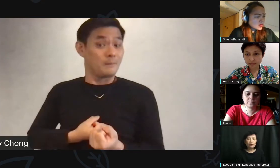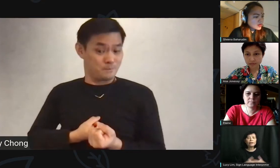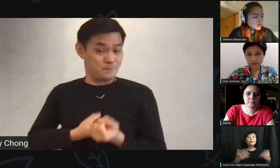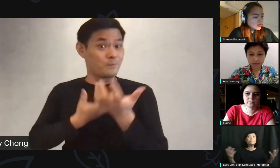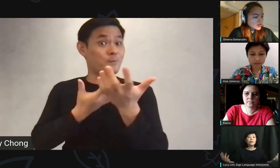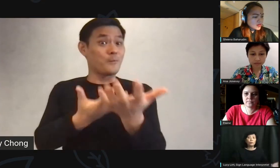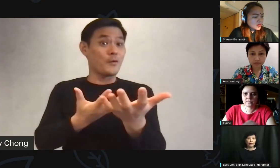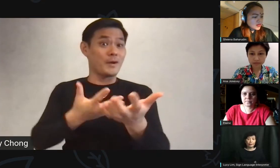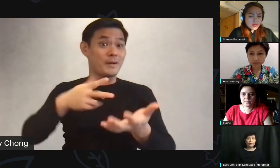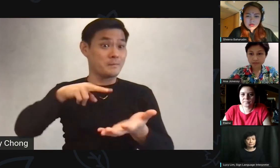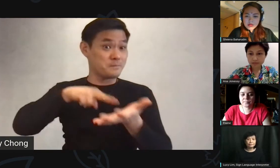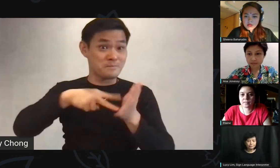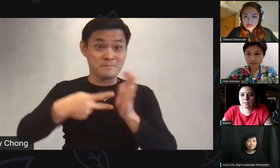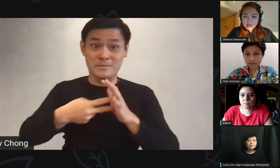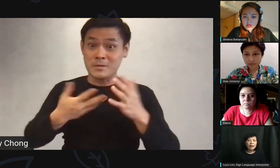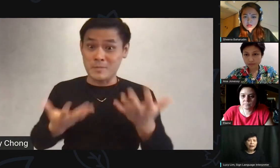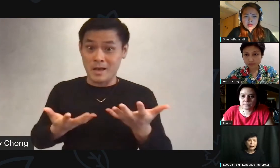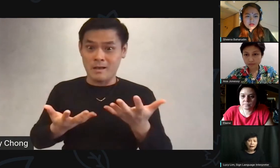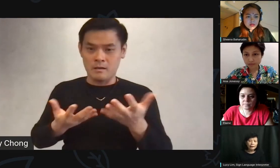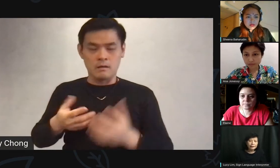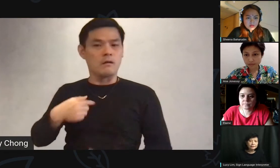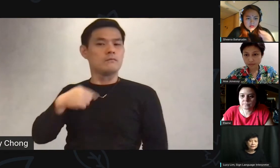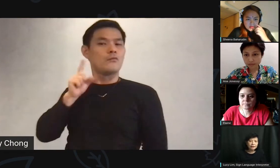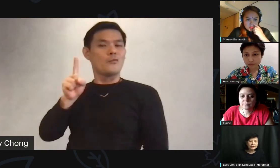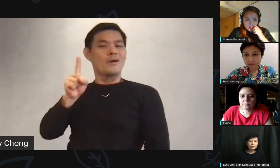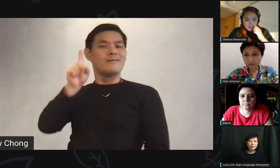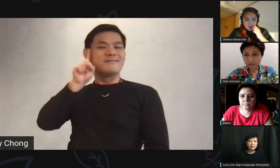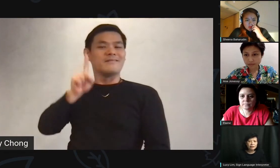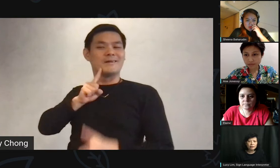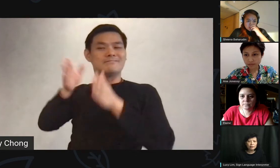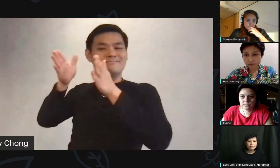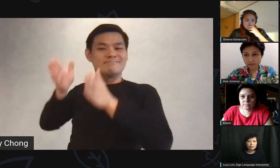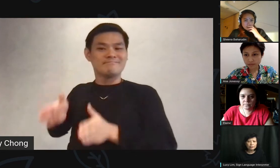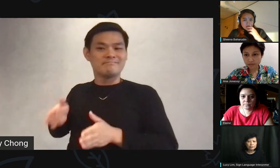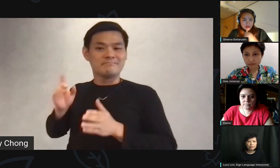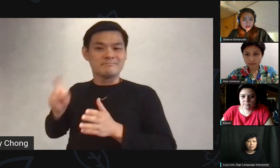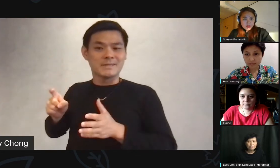Not in a big way. And expressing